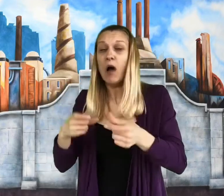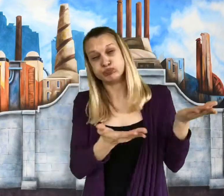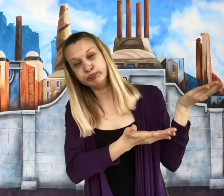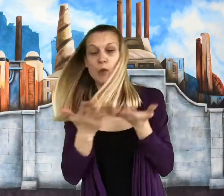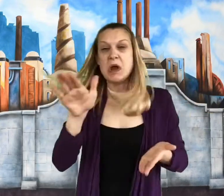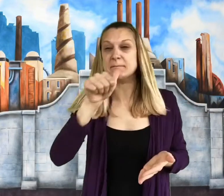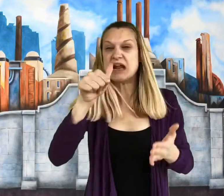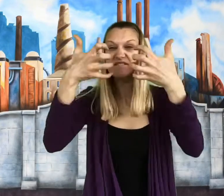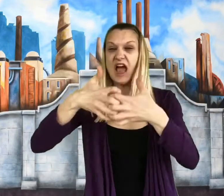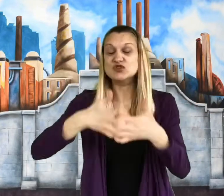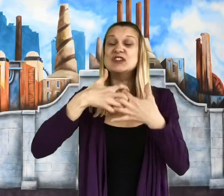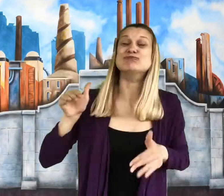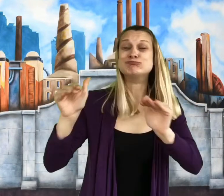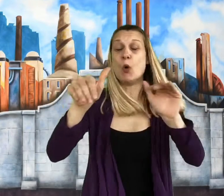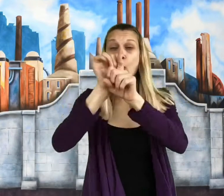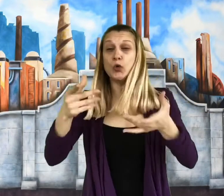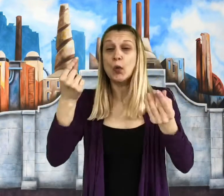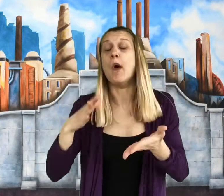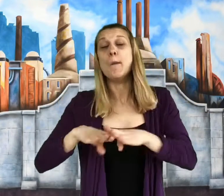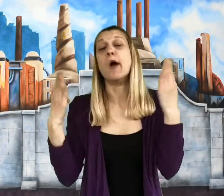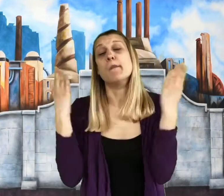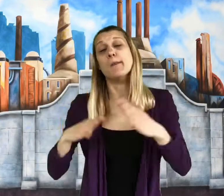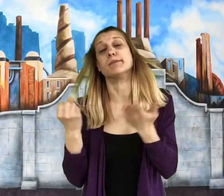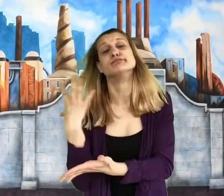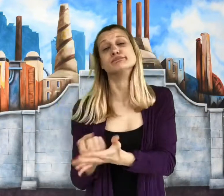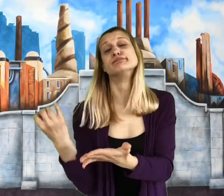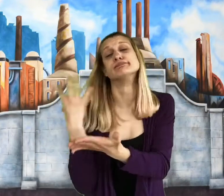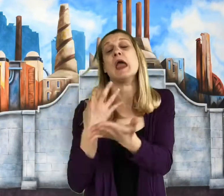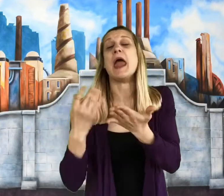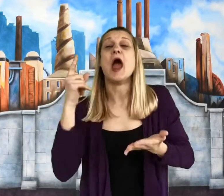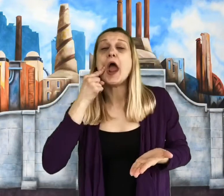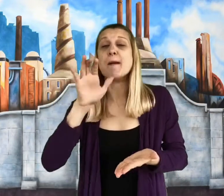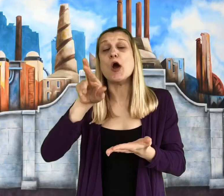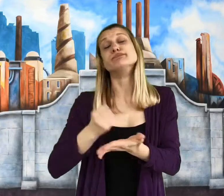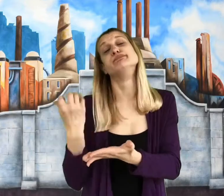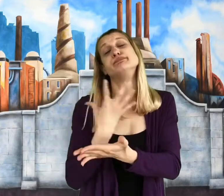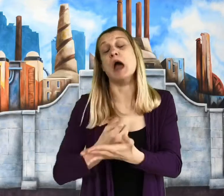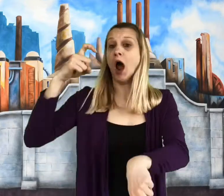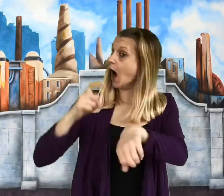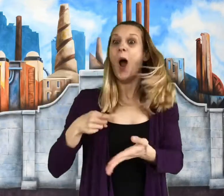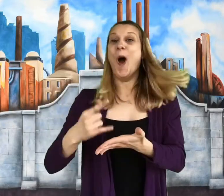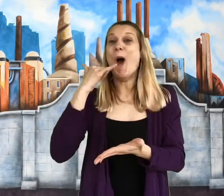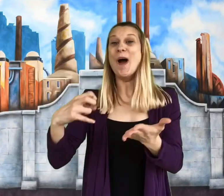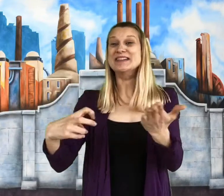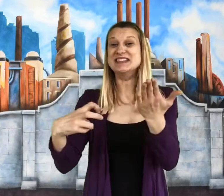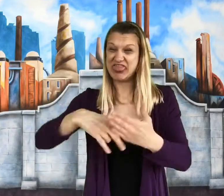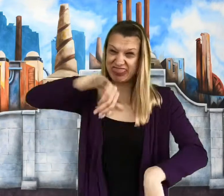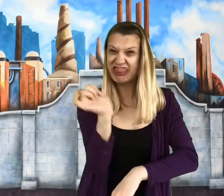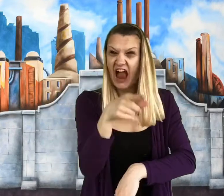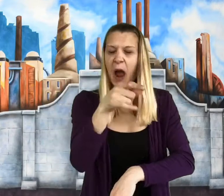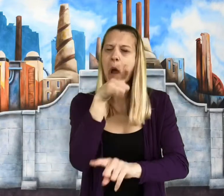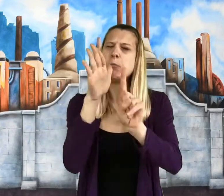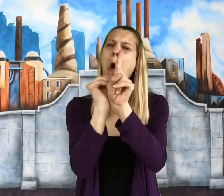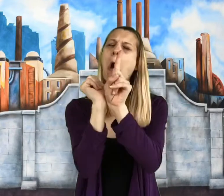in his peanut factory unwrap every one of them until they found a Golden Ticket! What a spoiled girl!